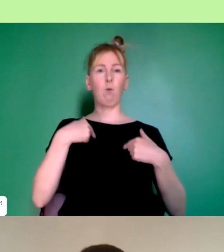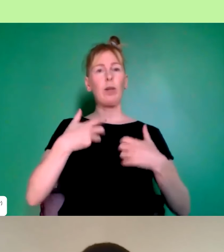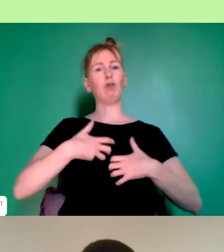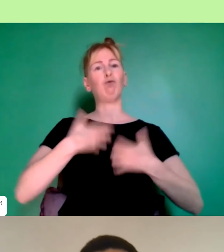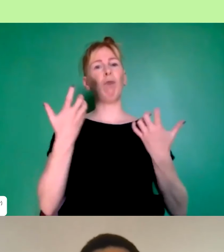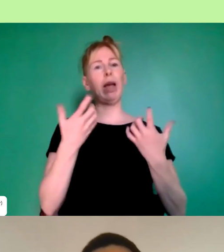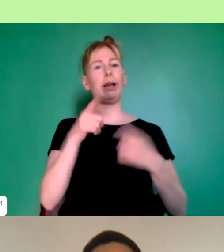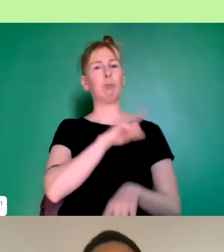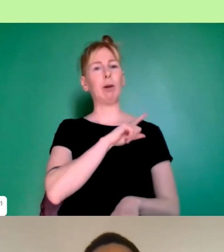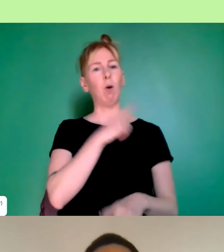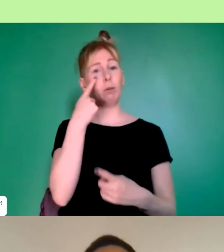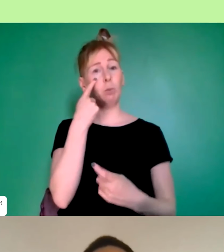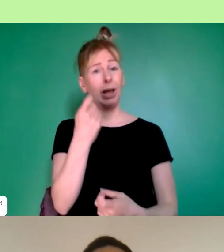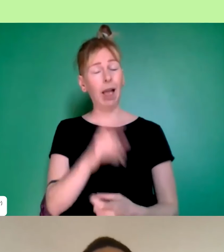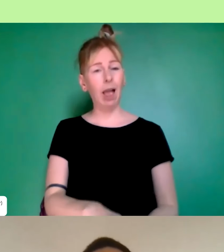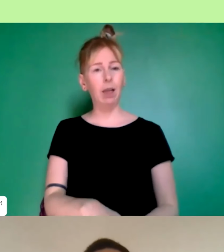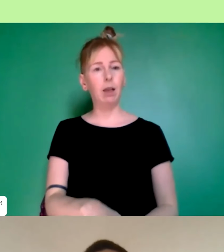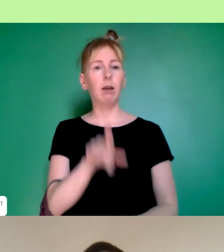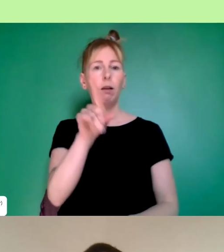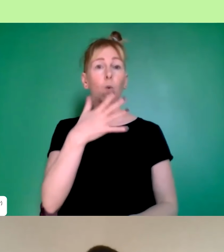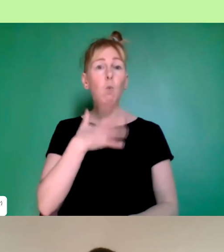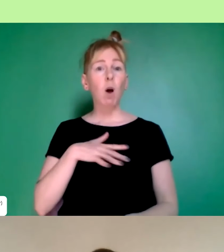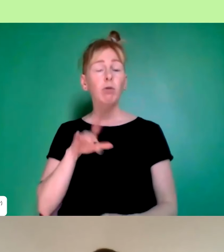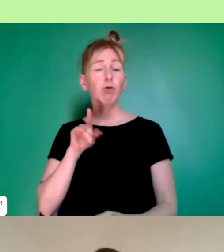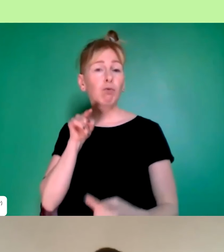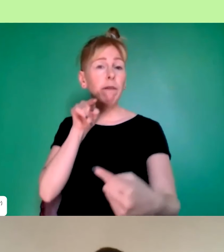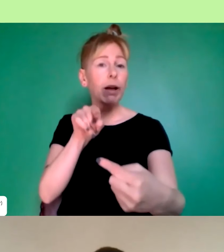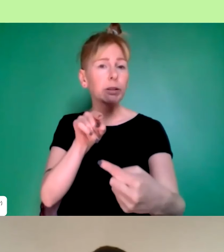revenge, because it's just not worth it. It really actually is not worth to go public. That